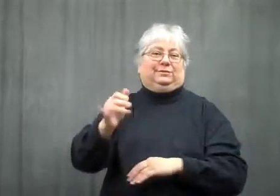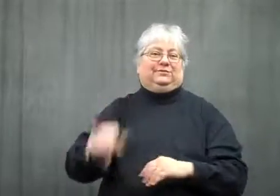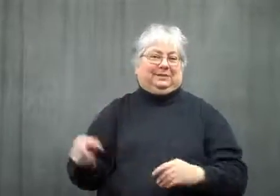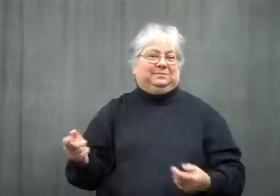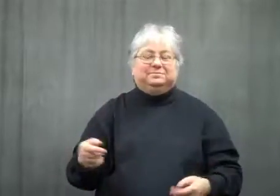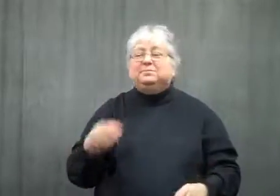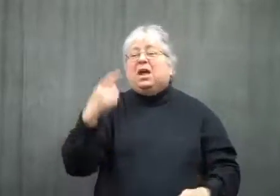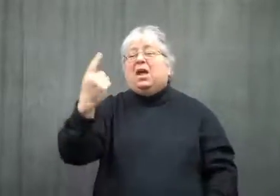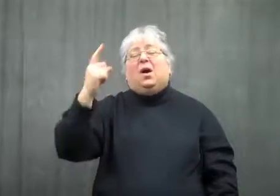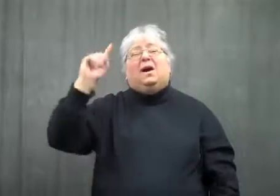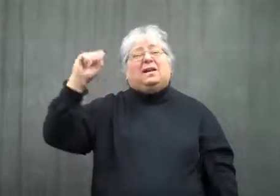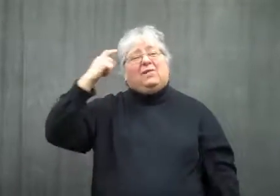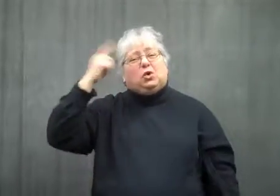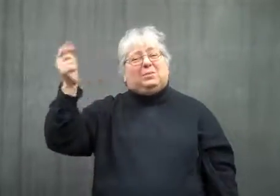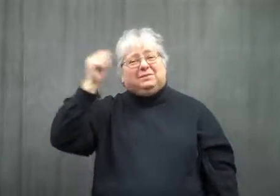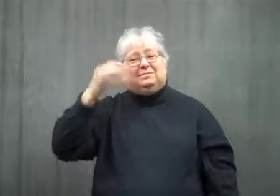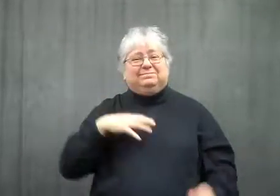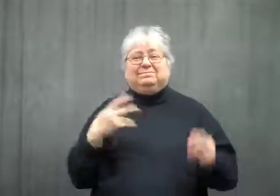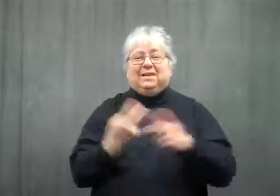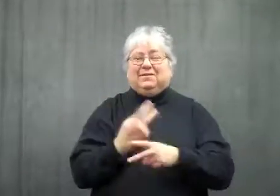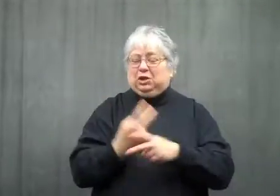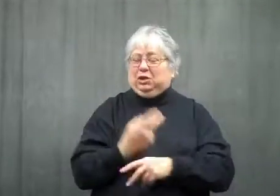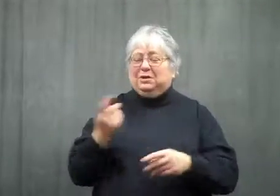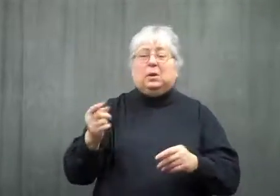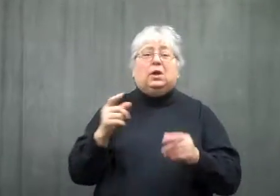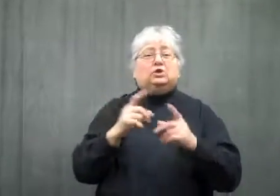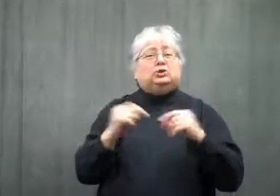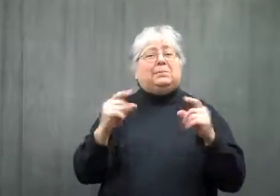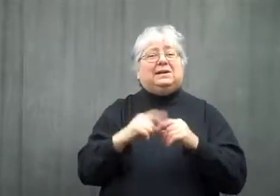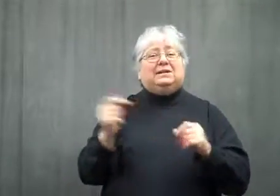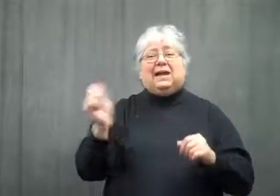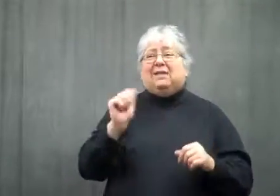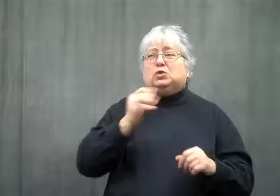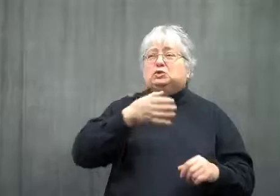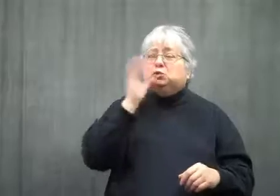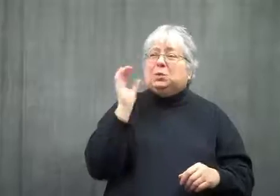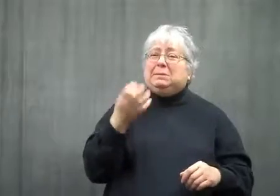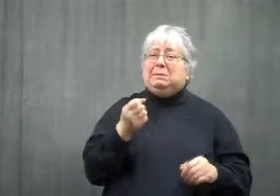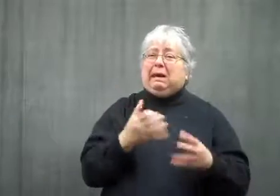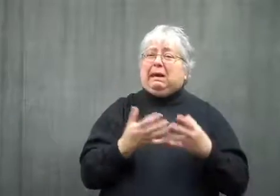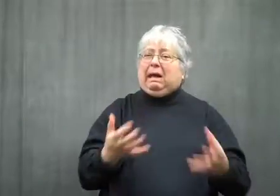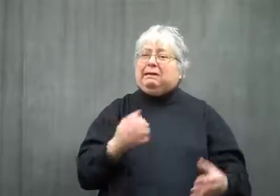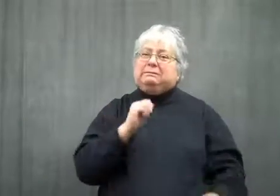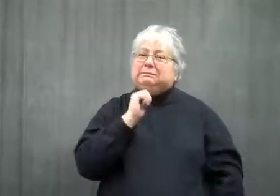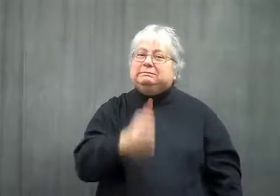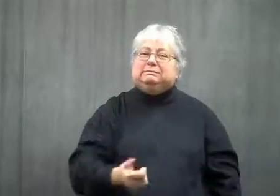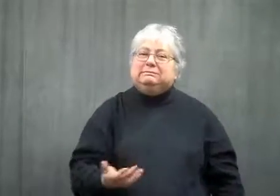A government official figured that the average Japanese doesn't drink a lot of milk.